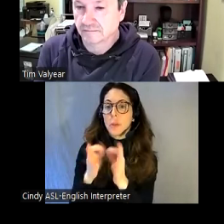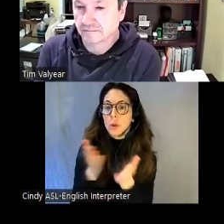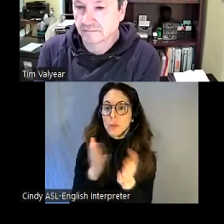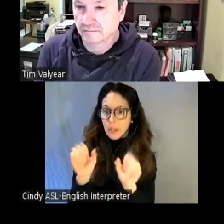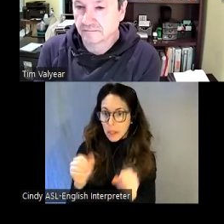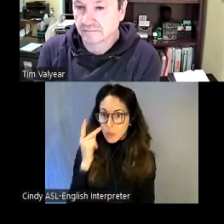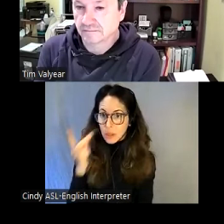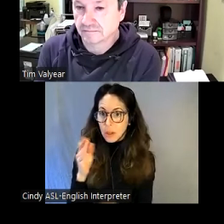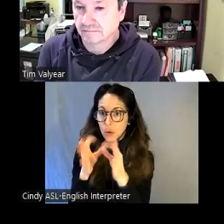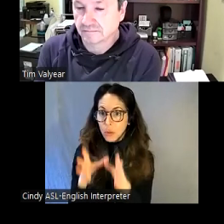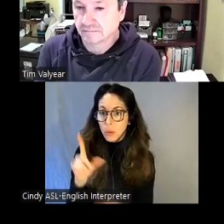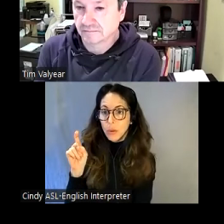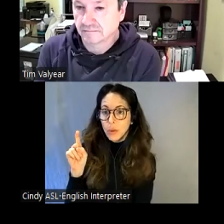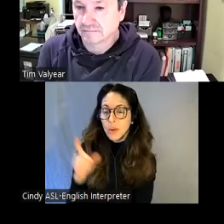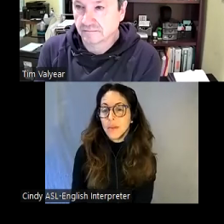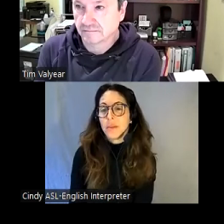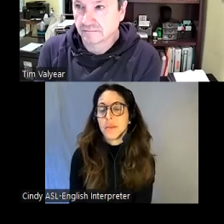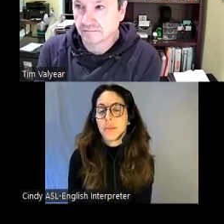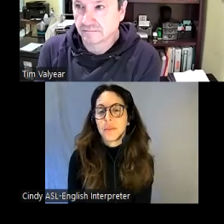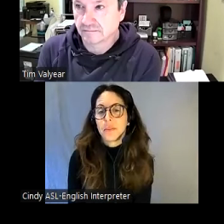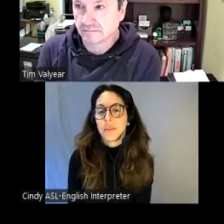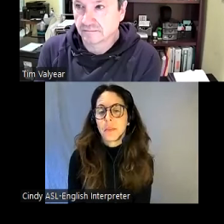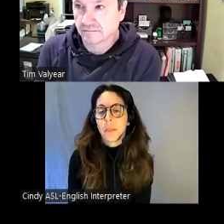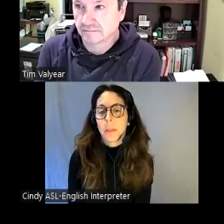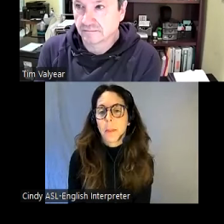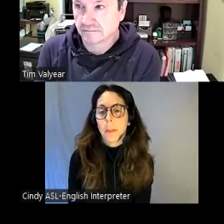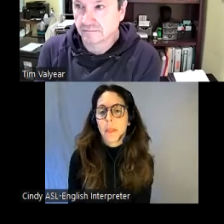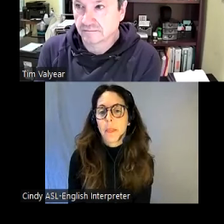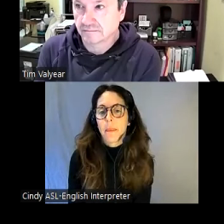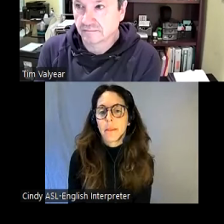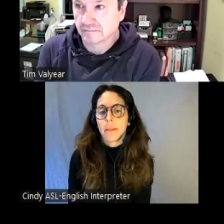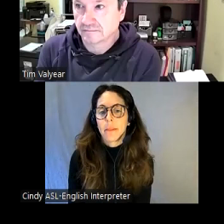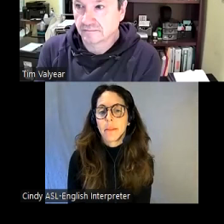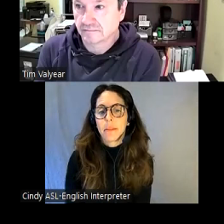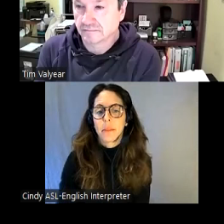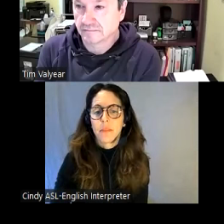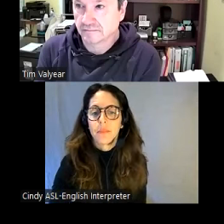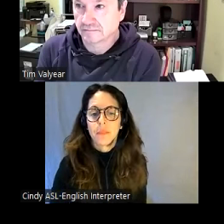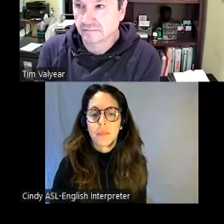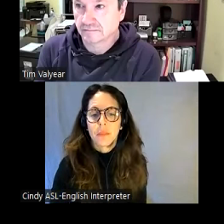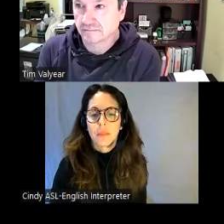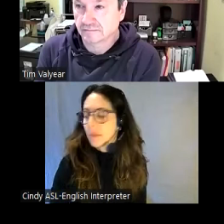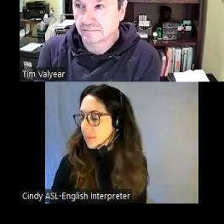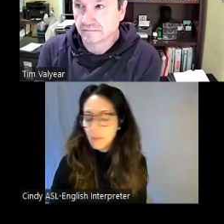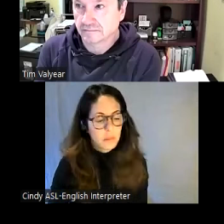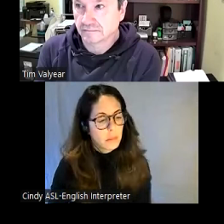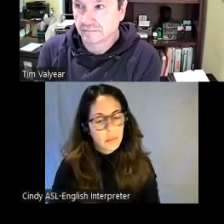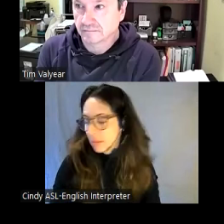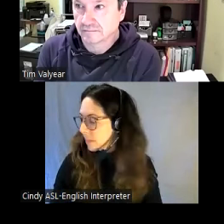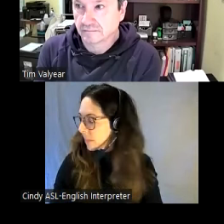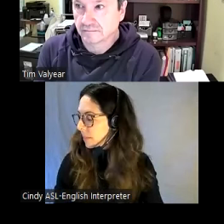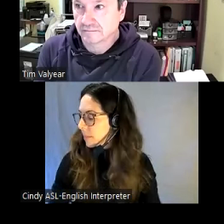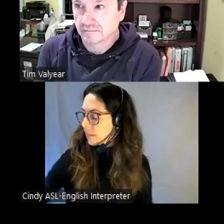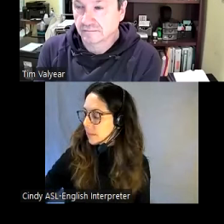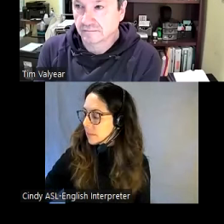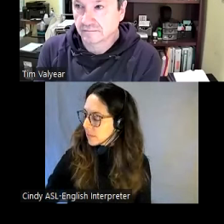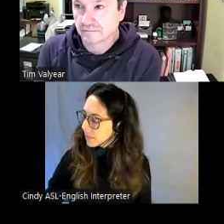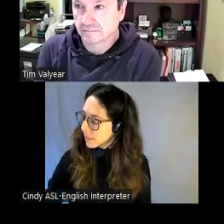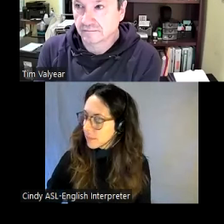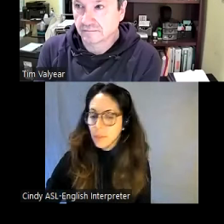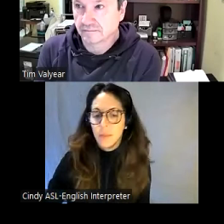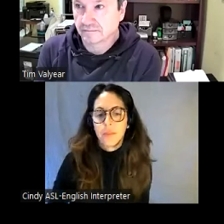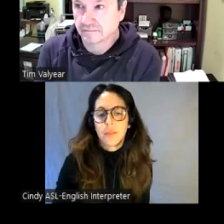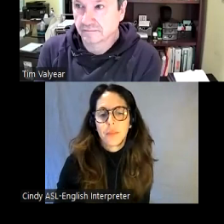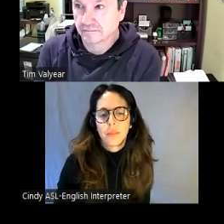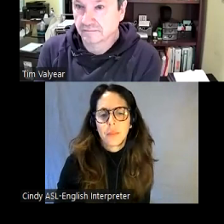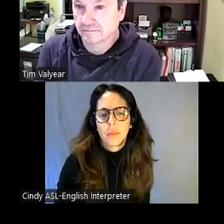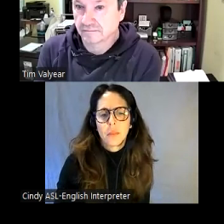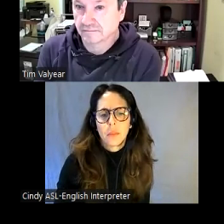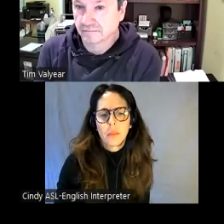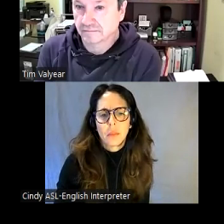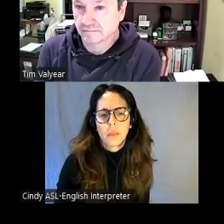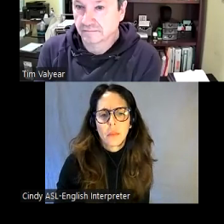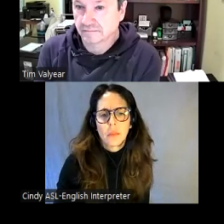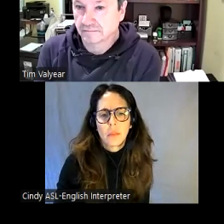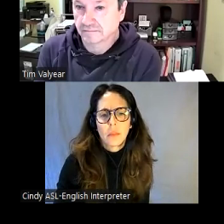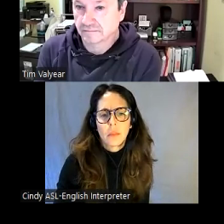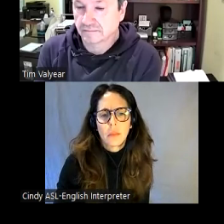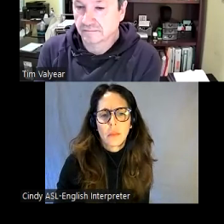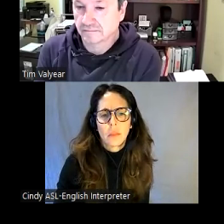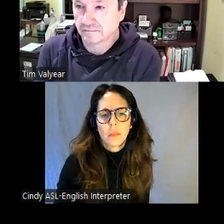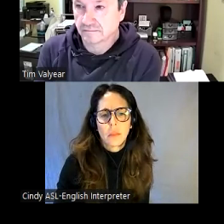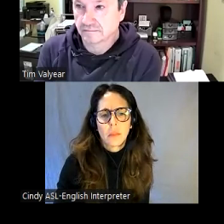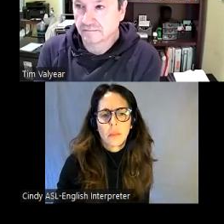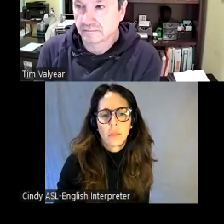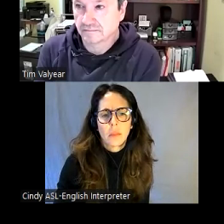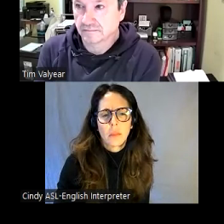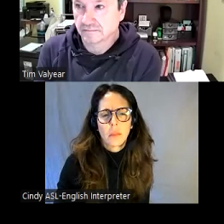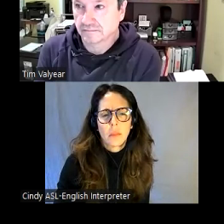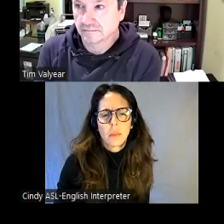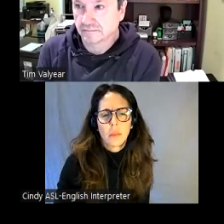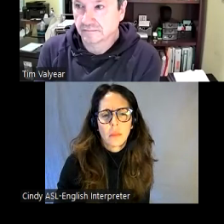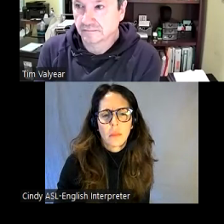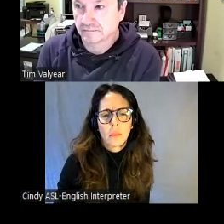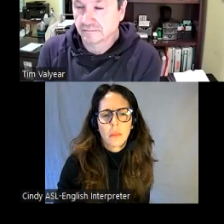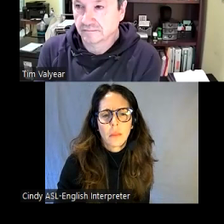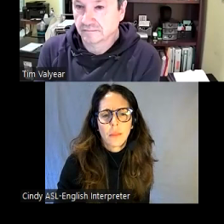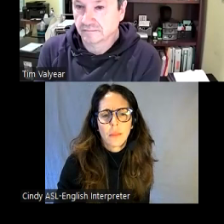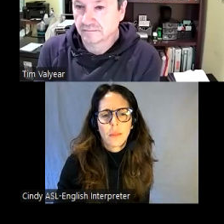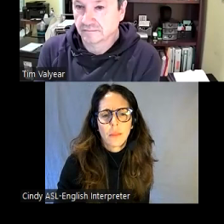person who has requested